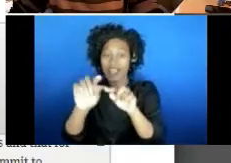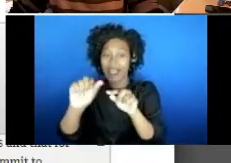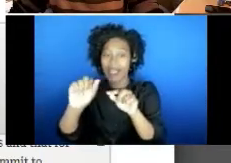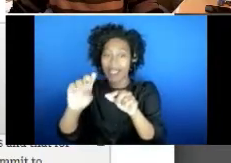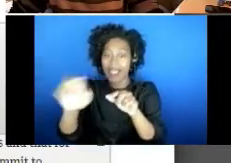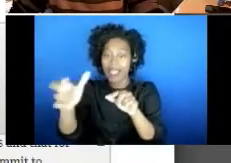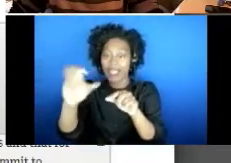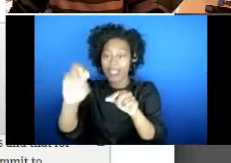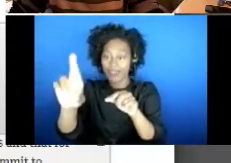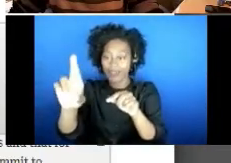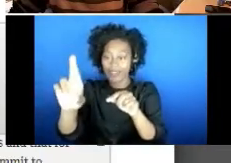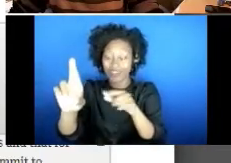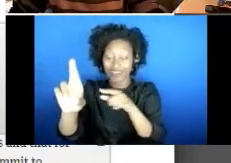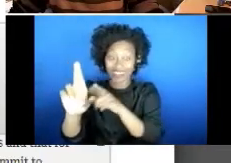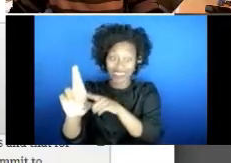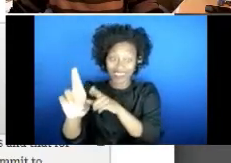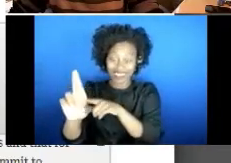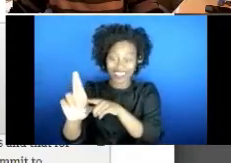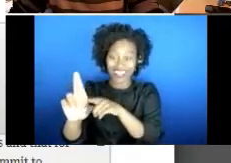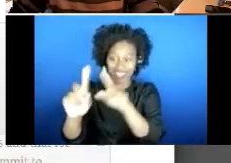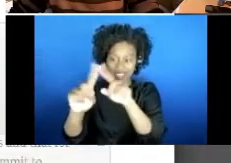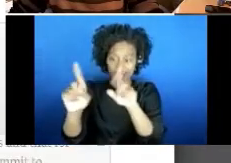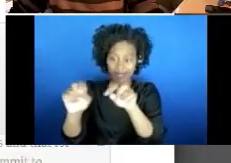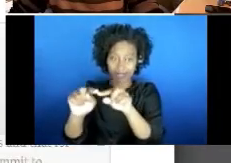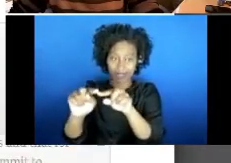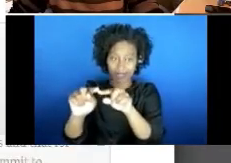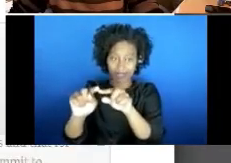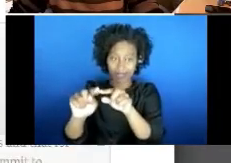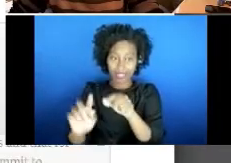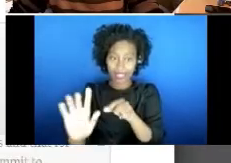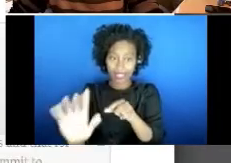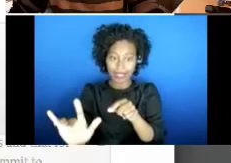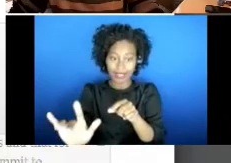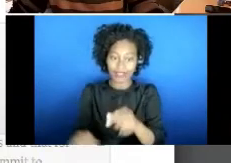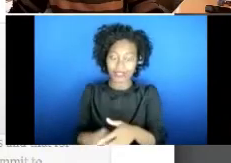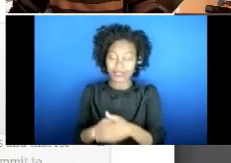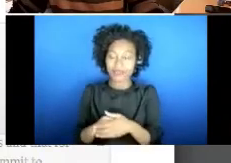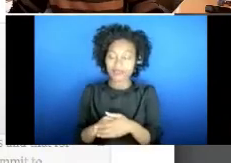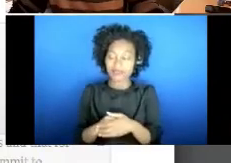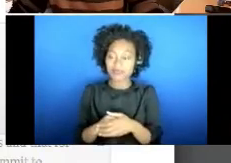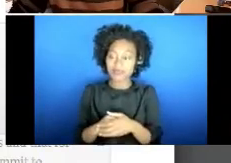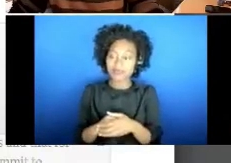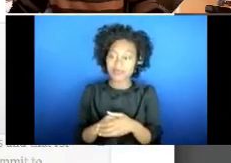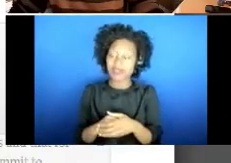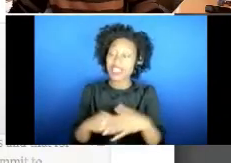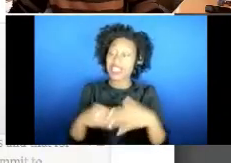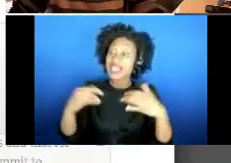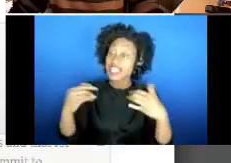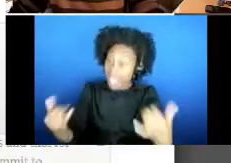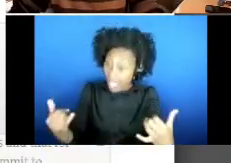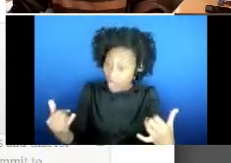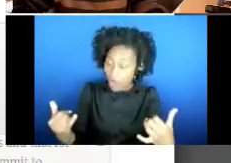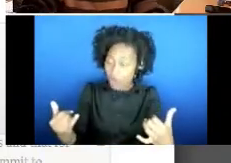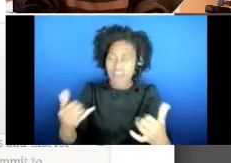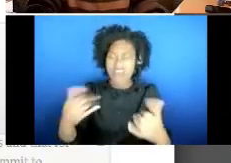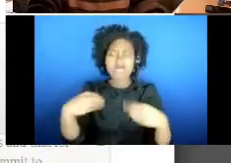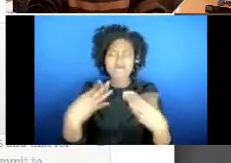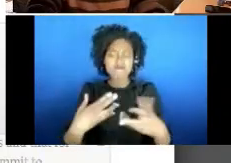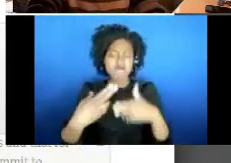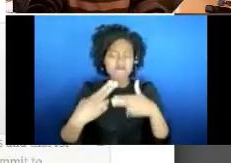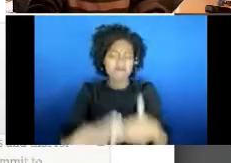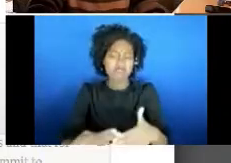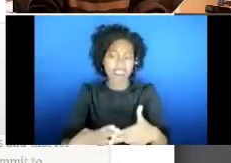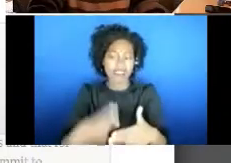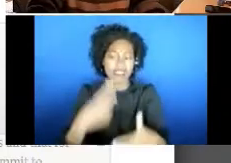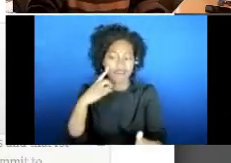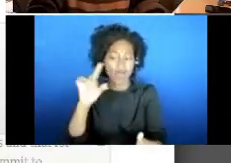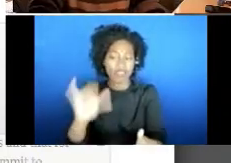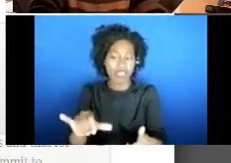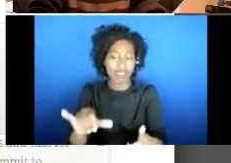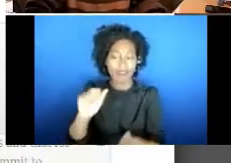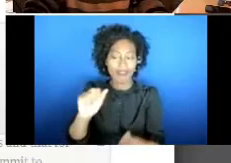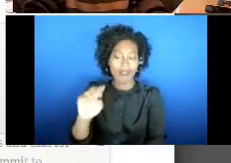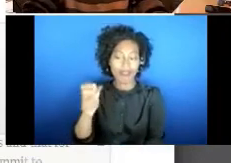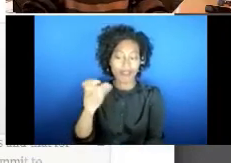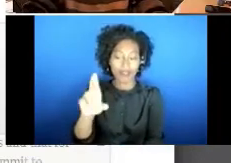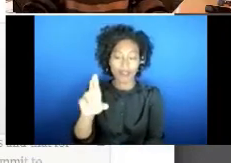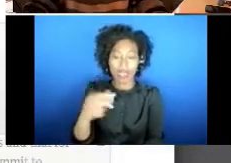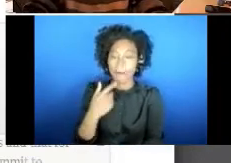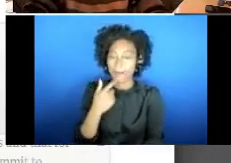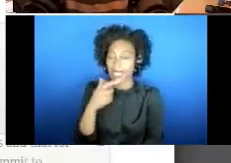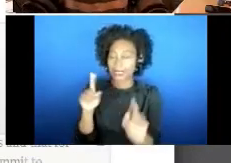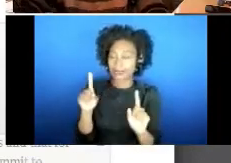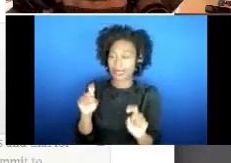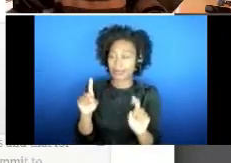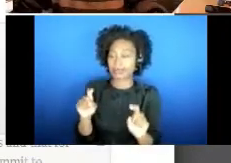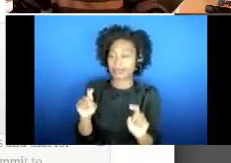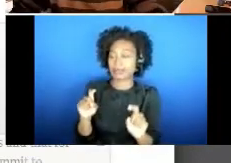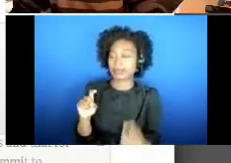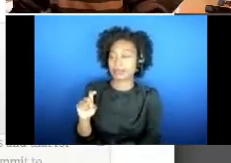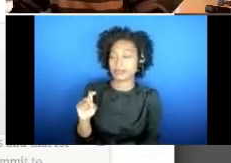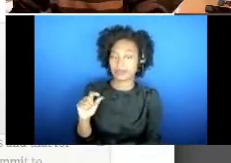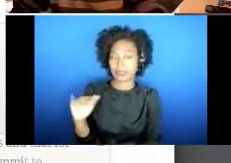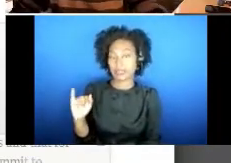ANCHOR. You click. And give a name for that anchor. I'm going to give the name TESTING